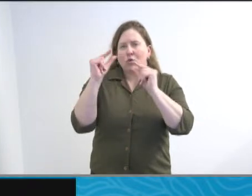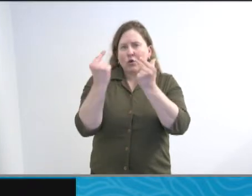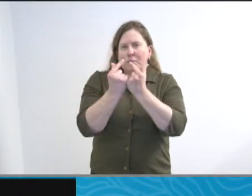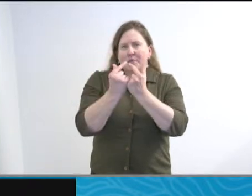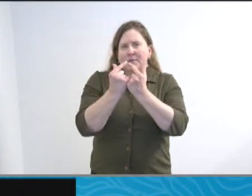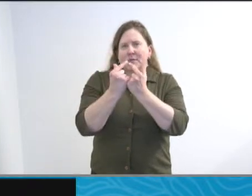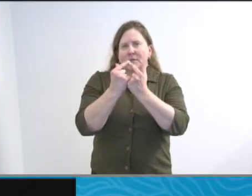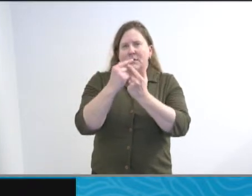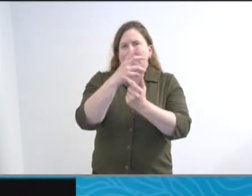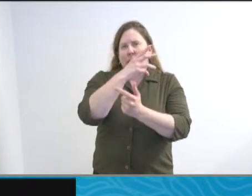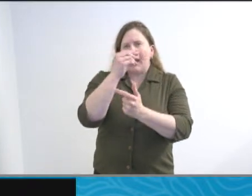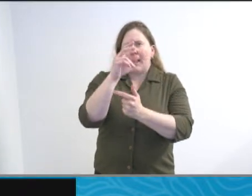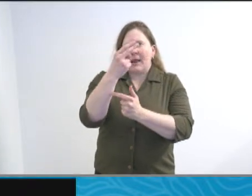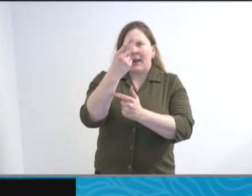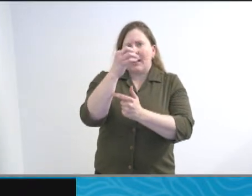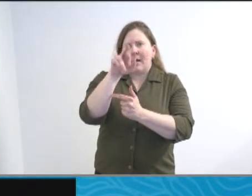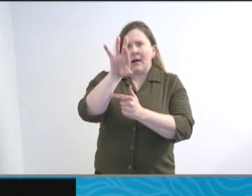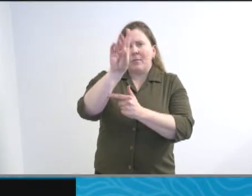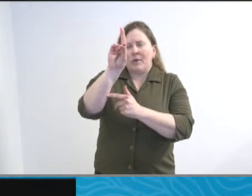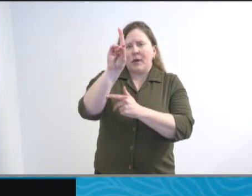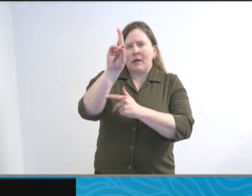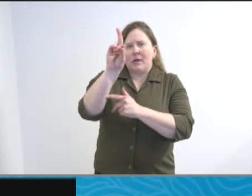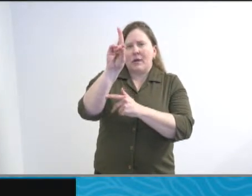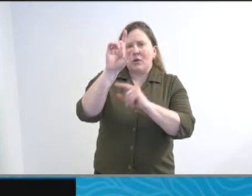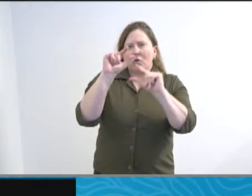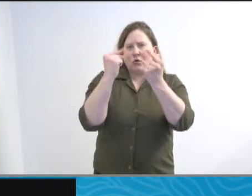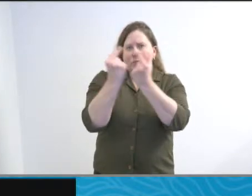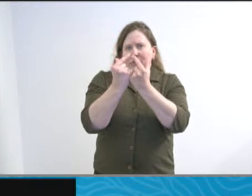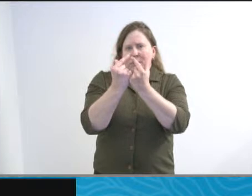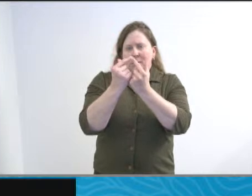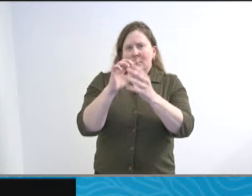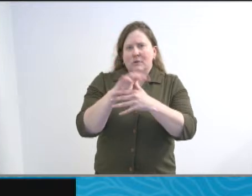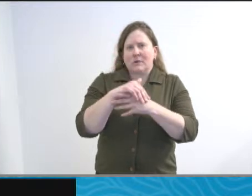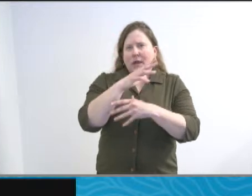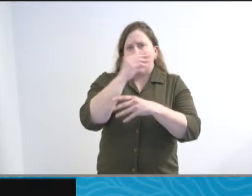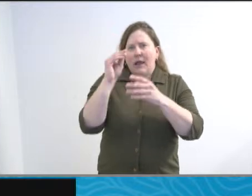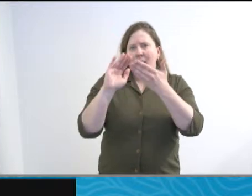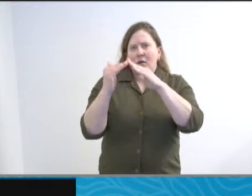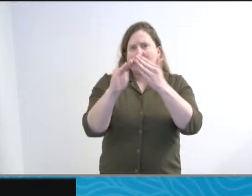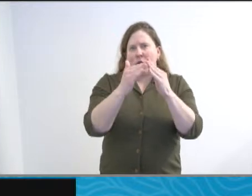And to close that feedback loop, we produced a community report, if you're interested